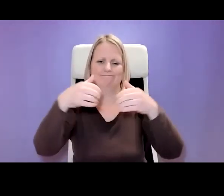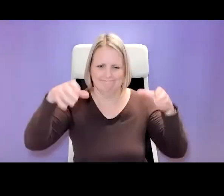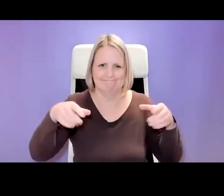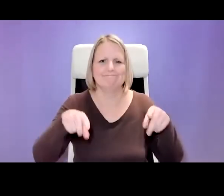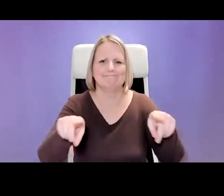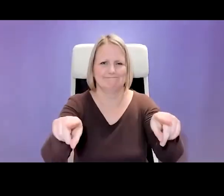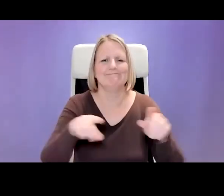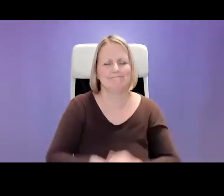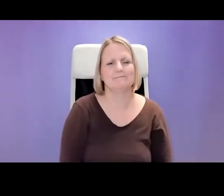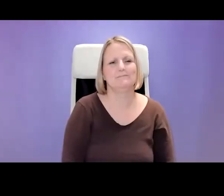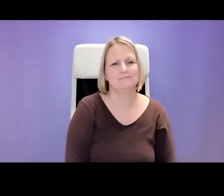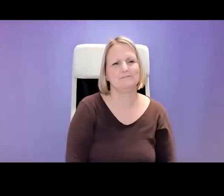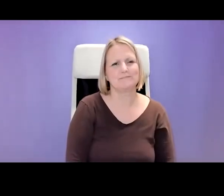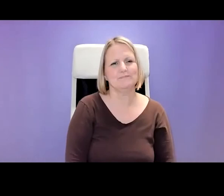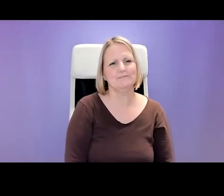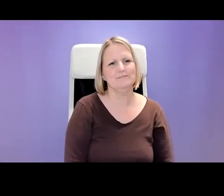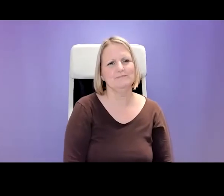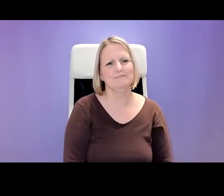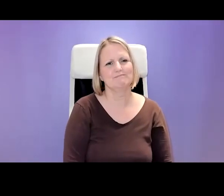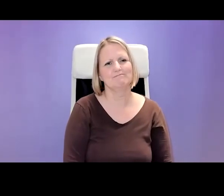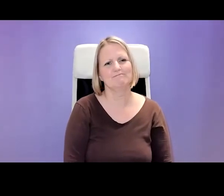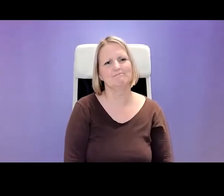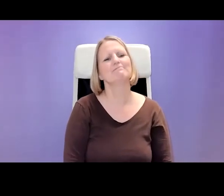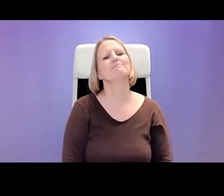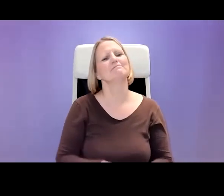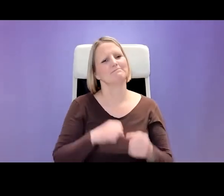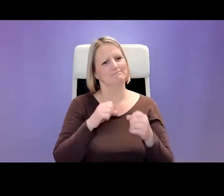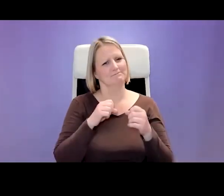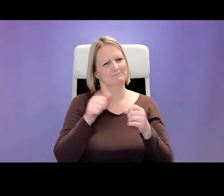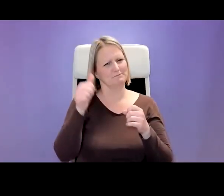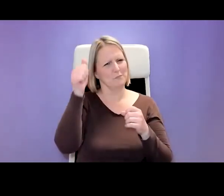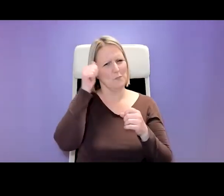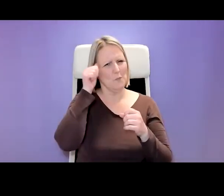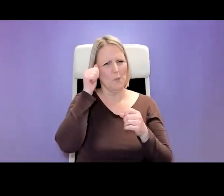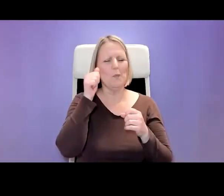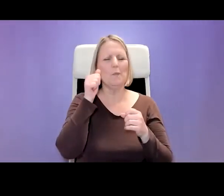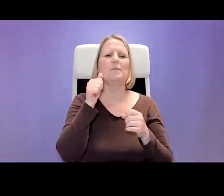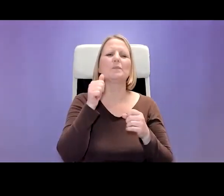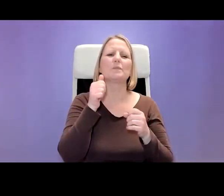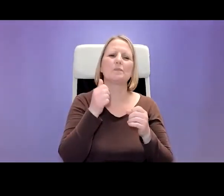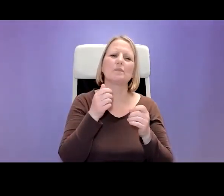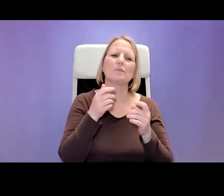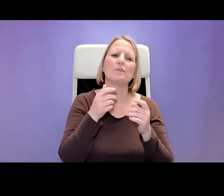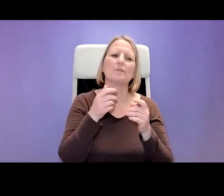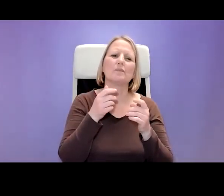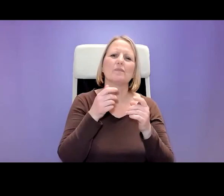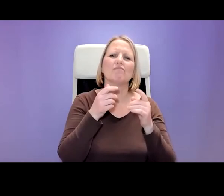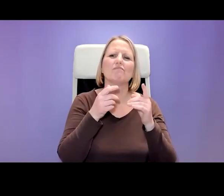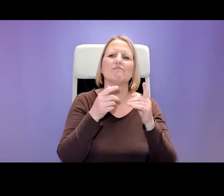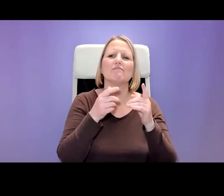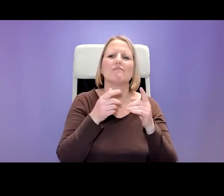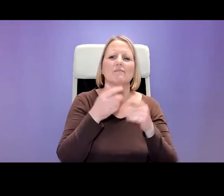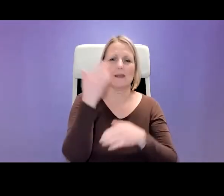And I should note at this point between the session you will have seen a slide, "thanks for joining the conference" and then